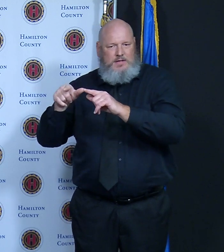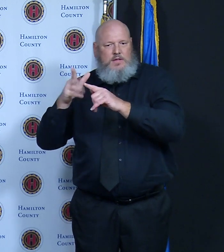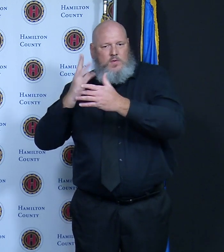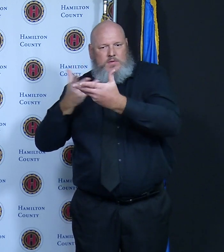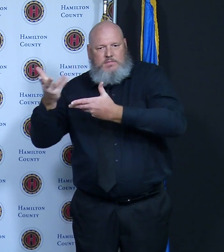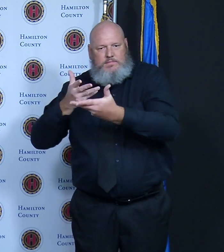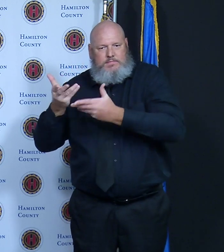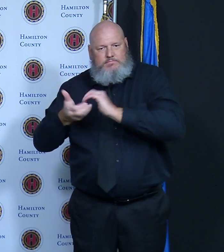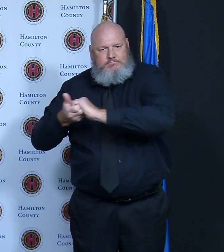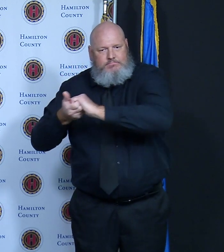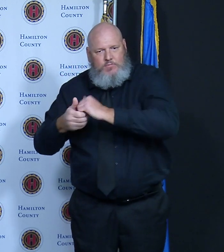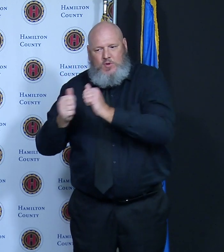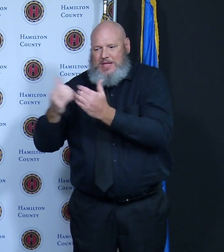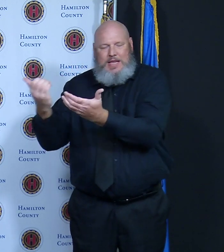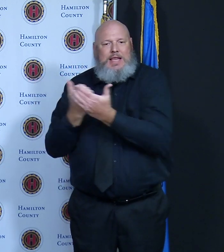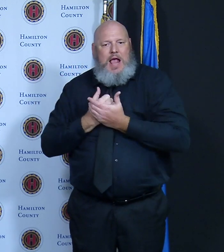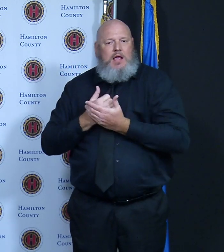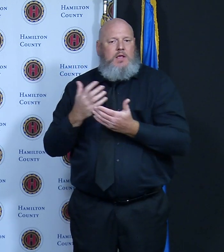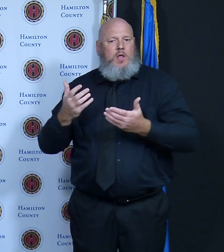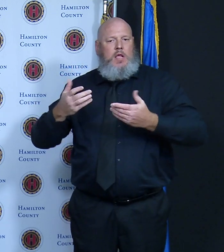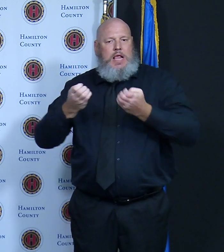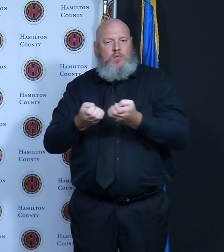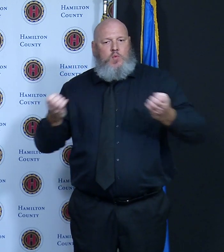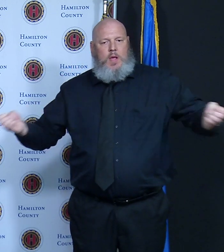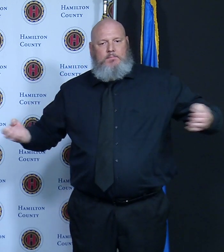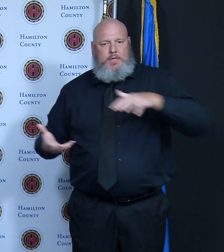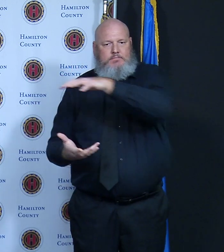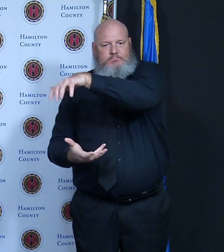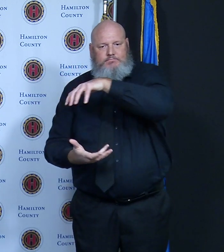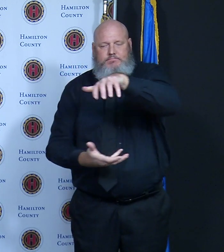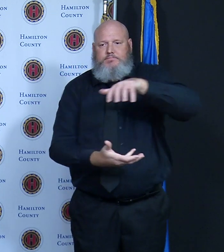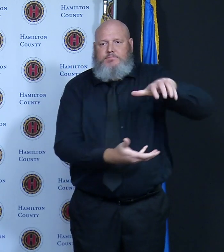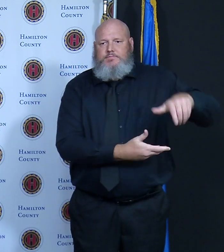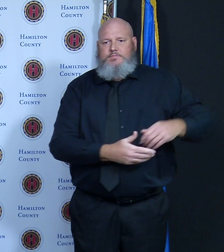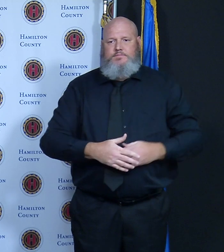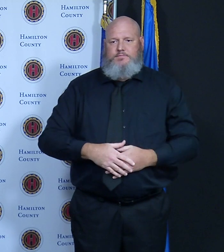this event is that people and organizations judiciously use that the